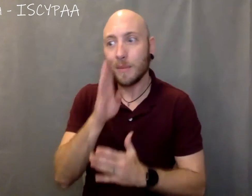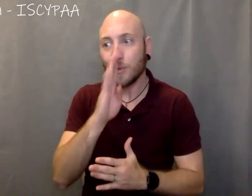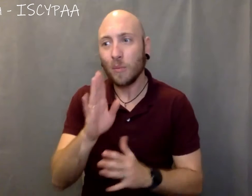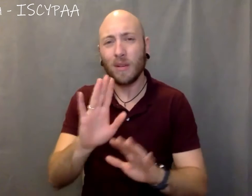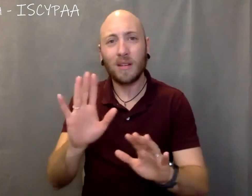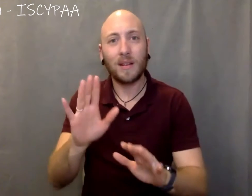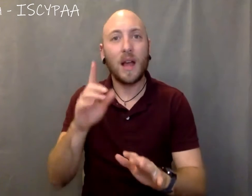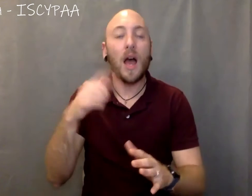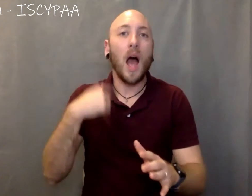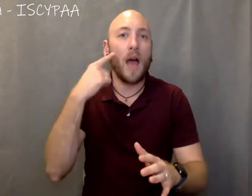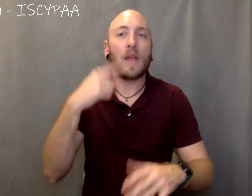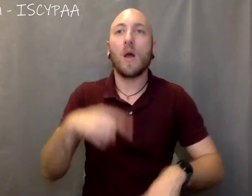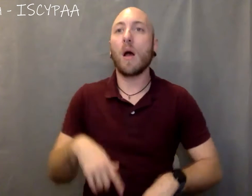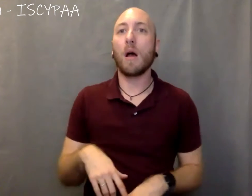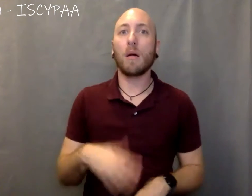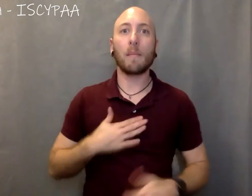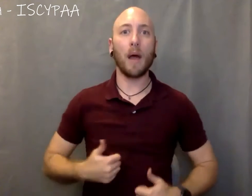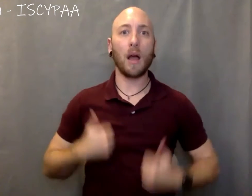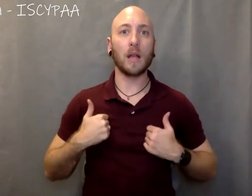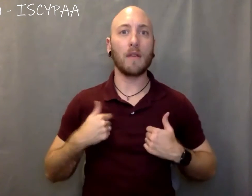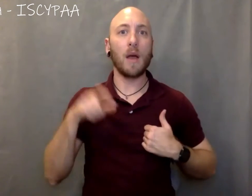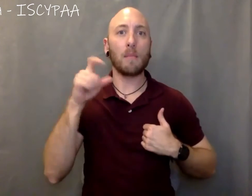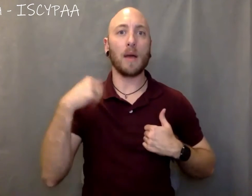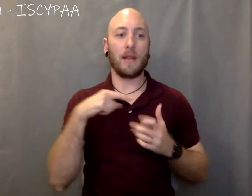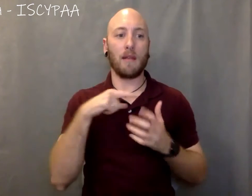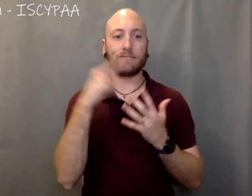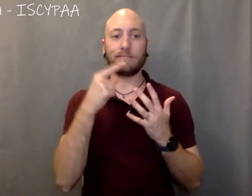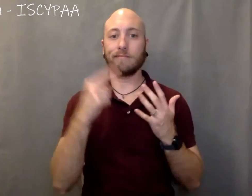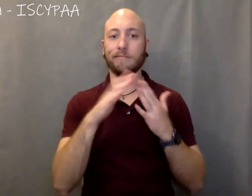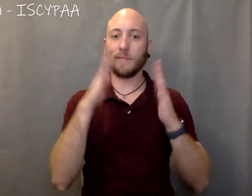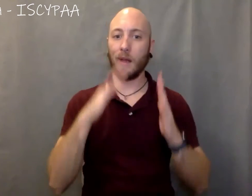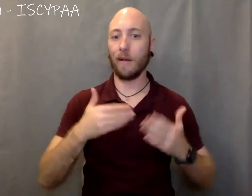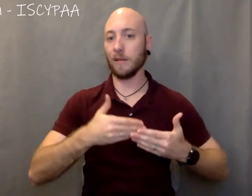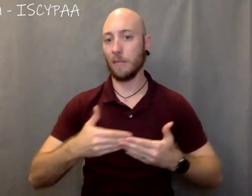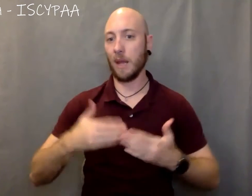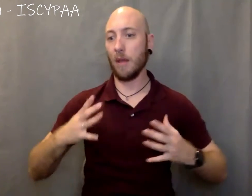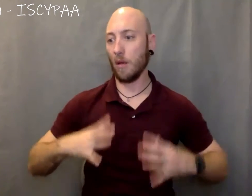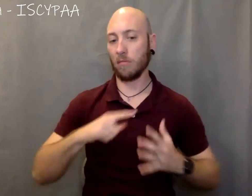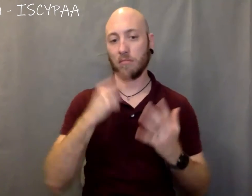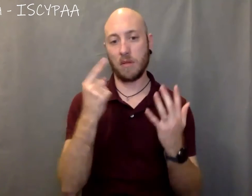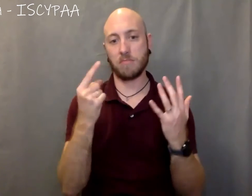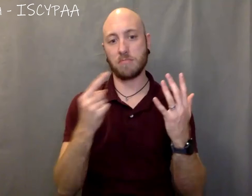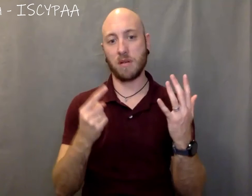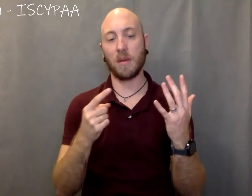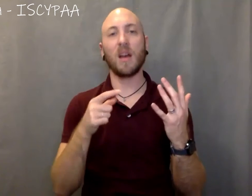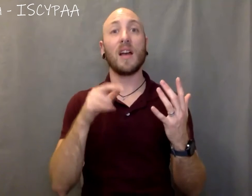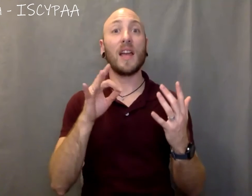the car I want the job I want the clothes I want you know or until I moved to this place